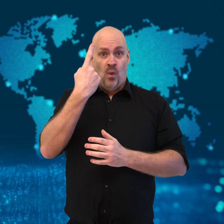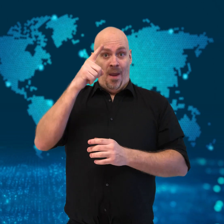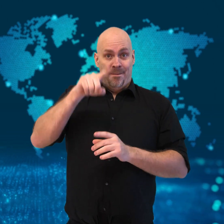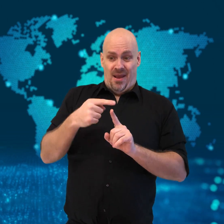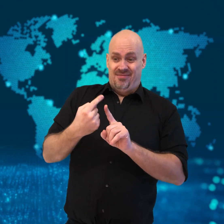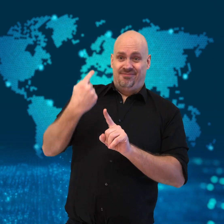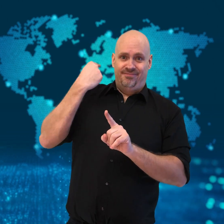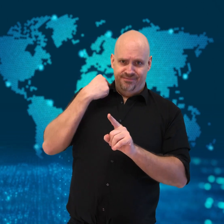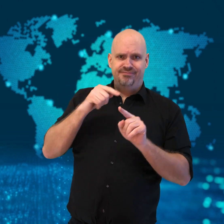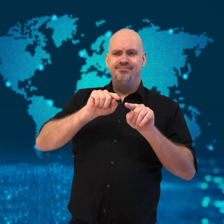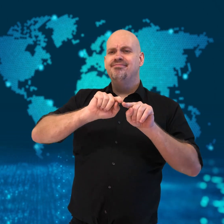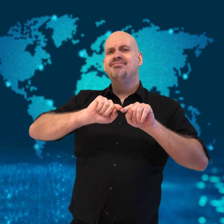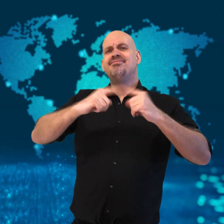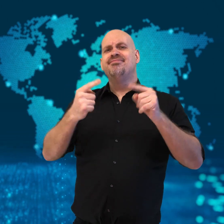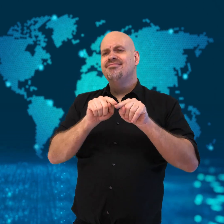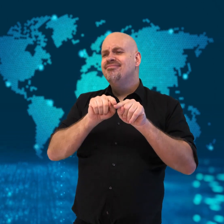Last month,